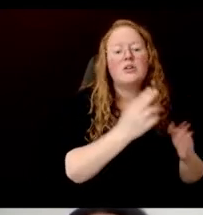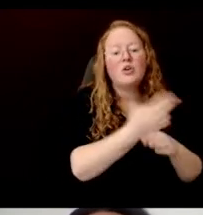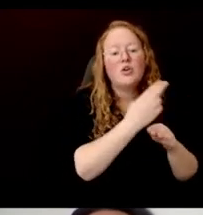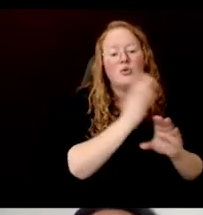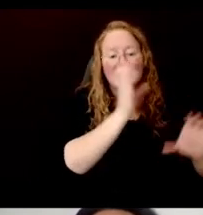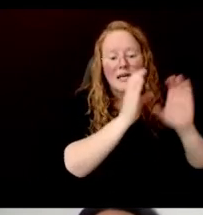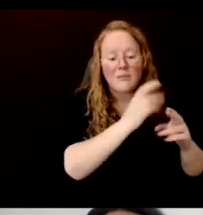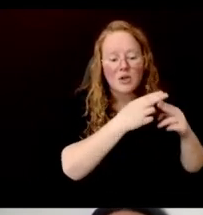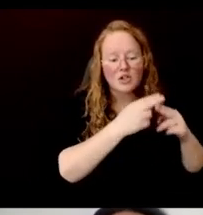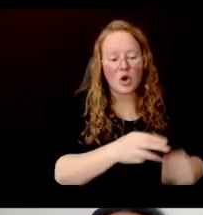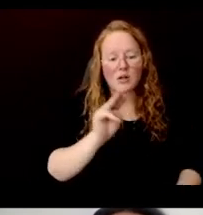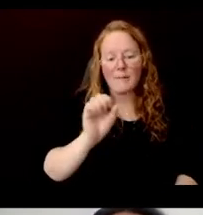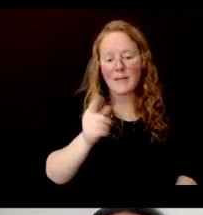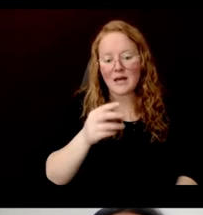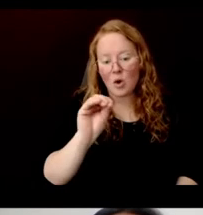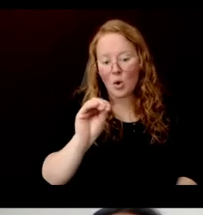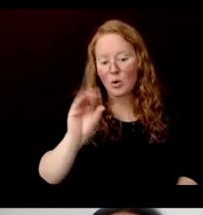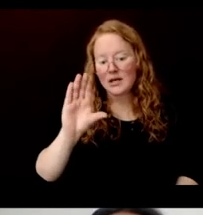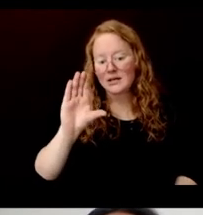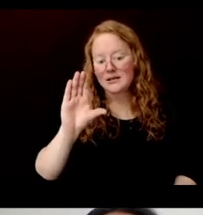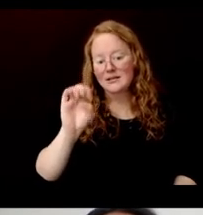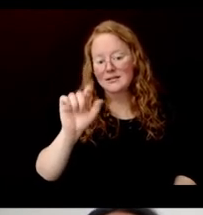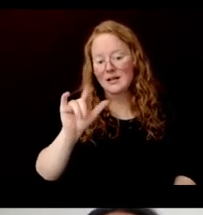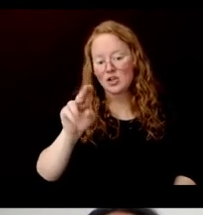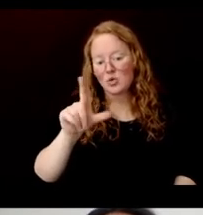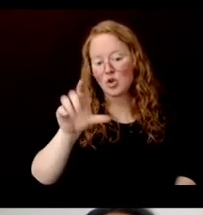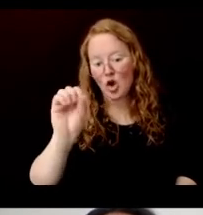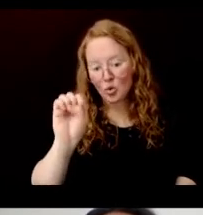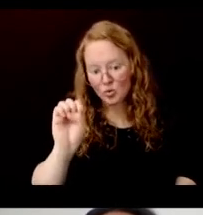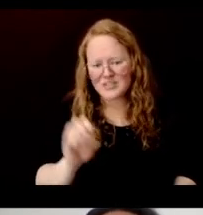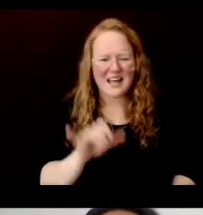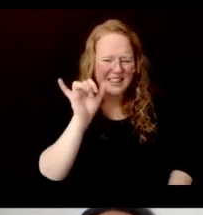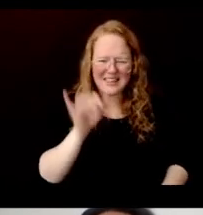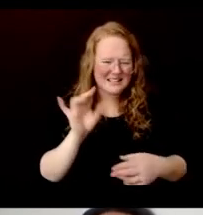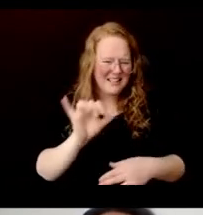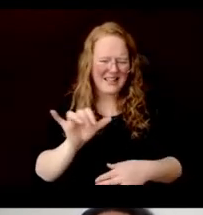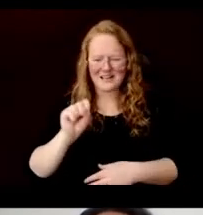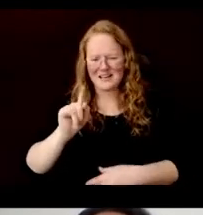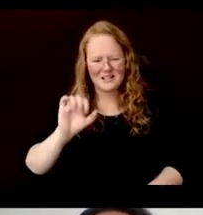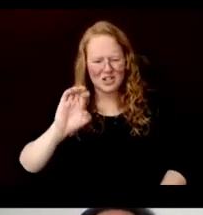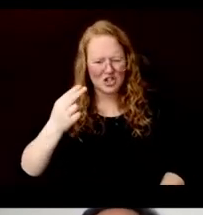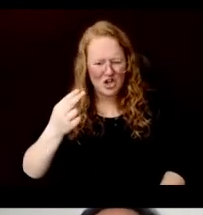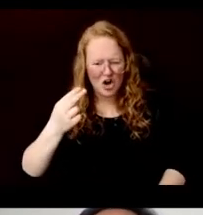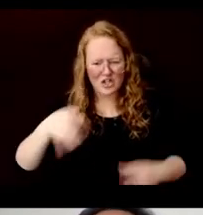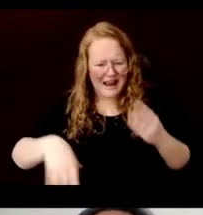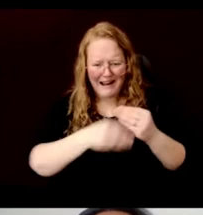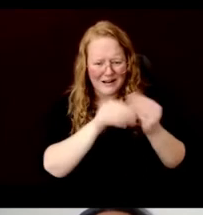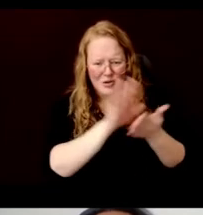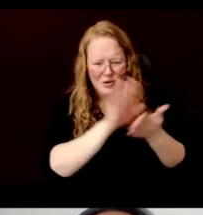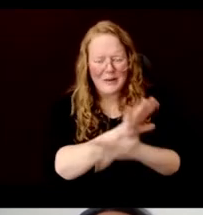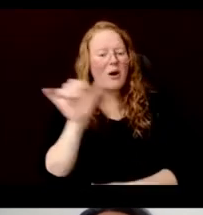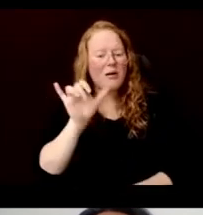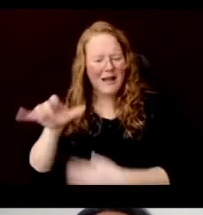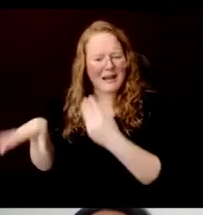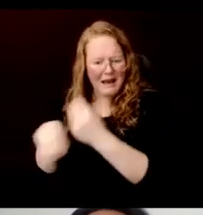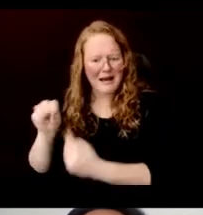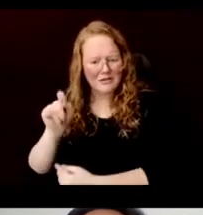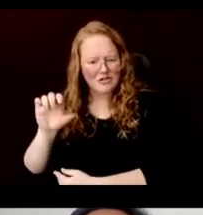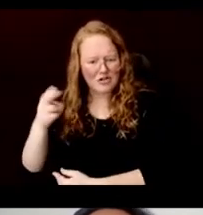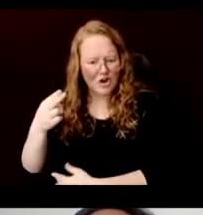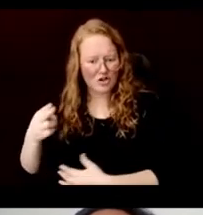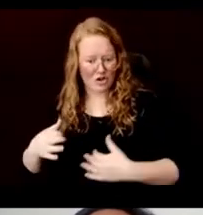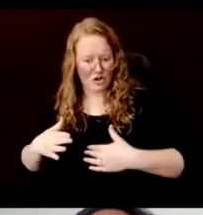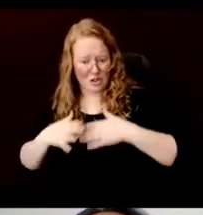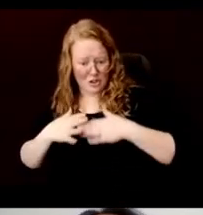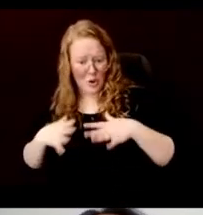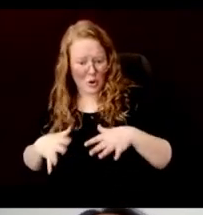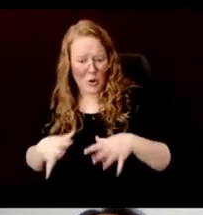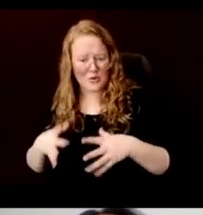These are starching the paper much as you would starch collars for clothes. People used to do that a long time ago.